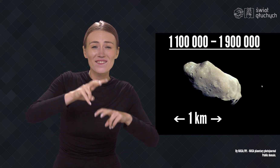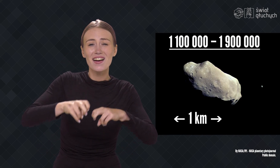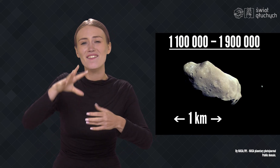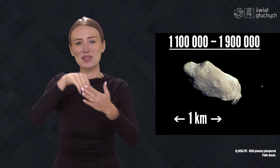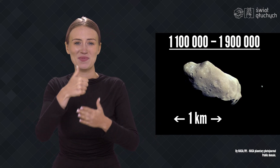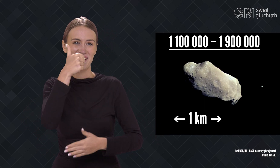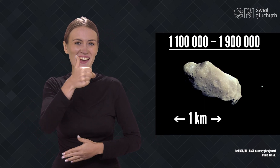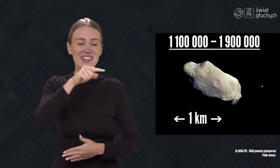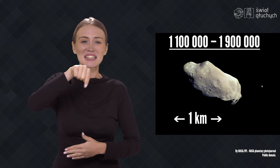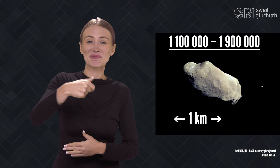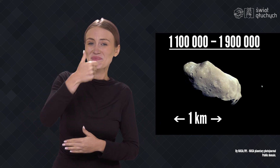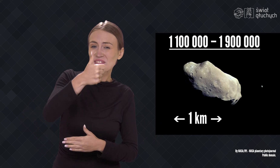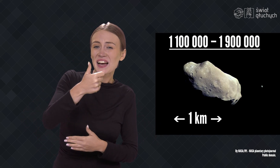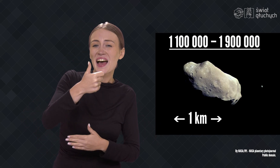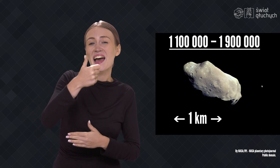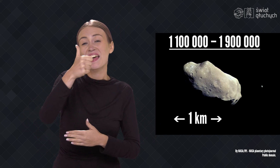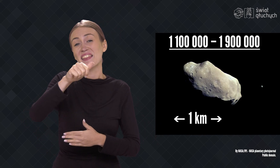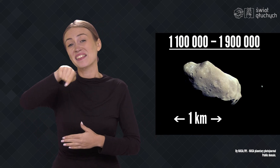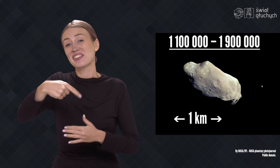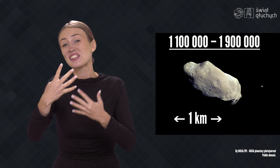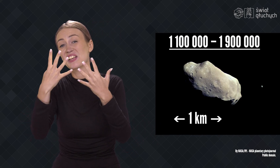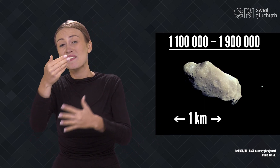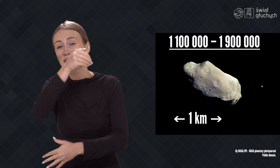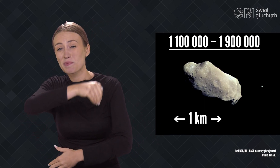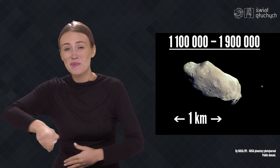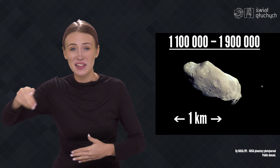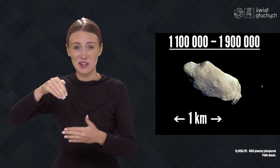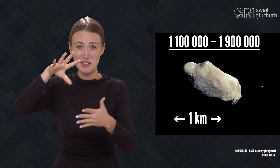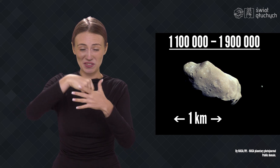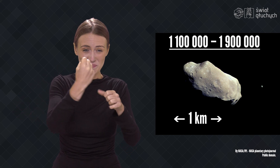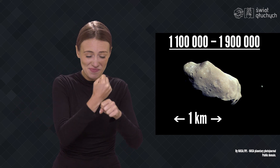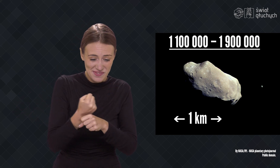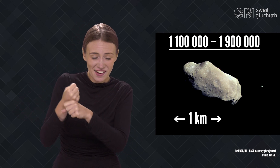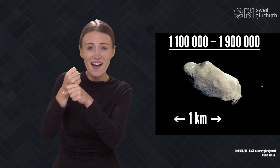it contains between 1.1 and 1.9 million asteroids